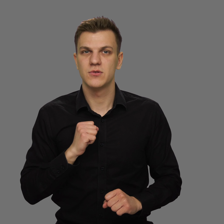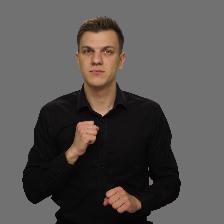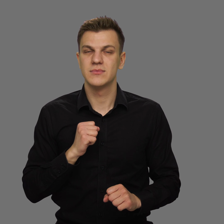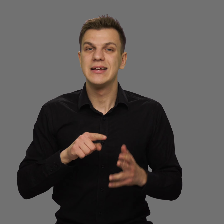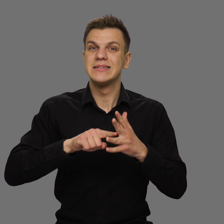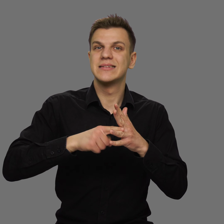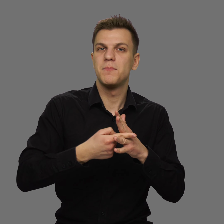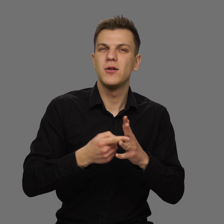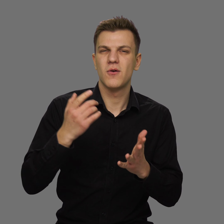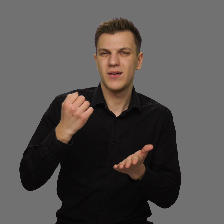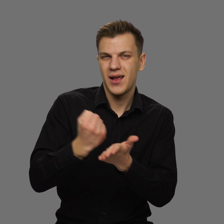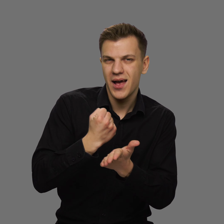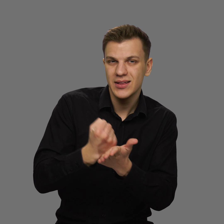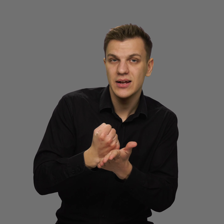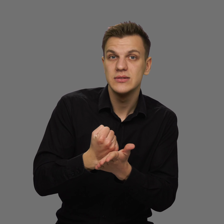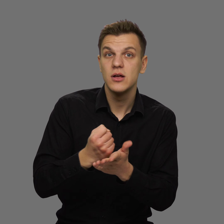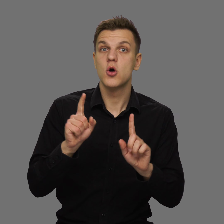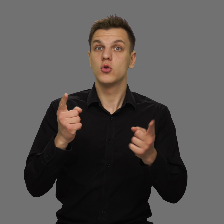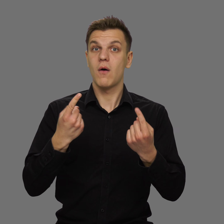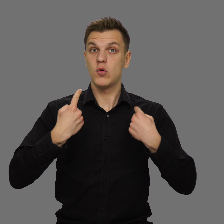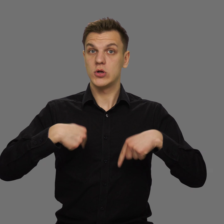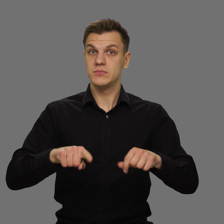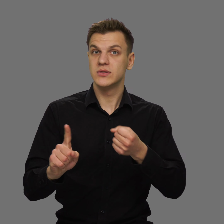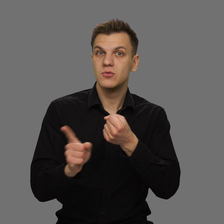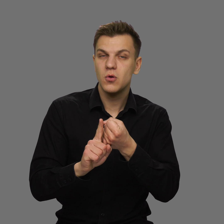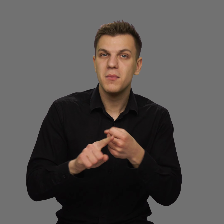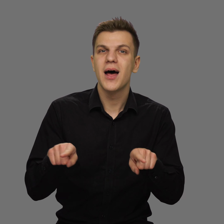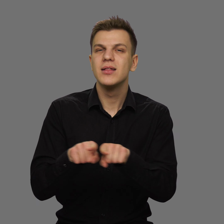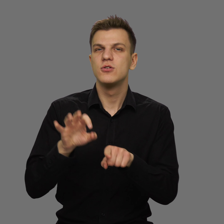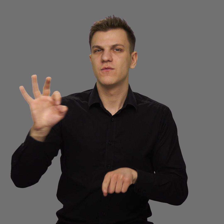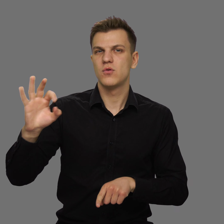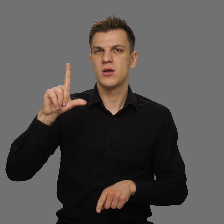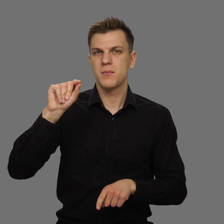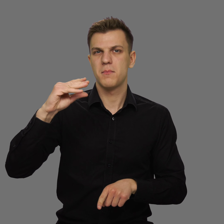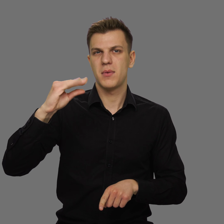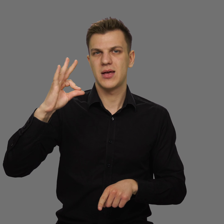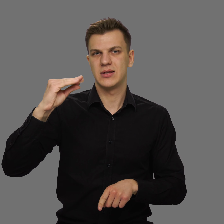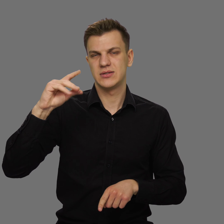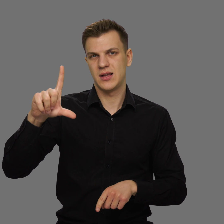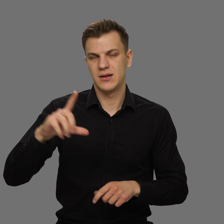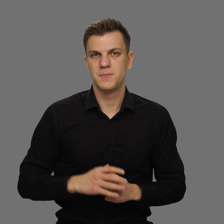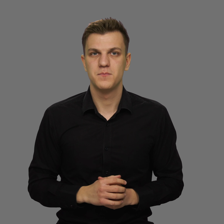We enter the address of registration or residence, identity document number and PESEL.